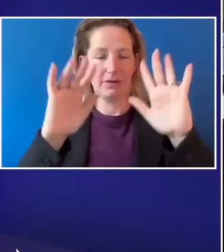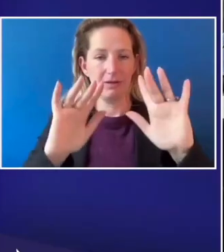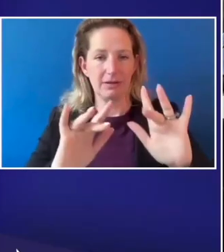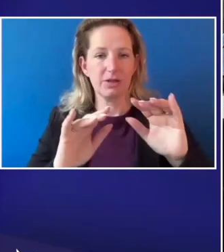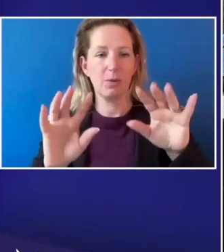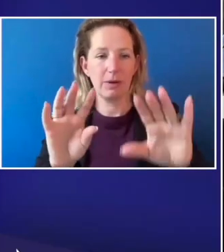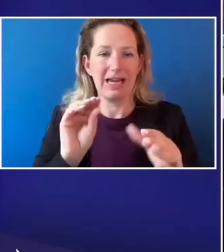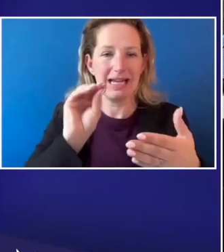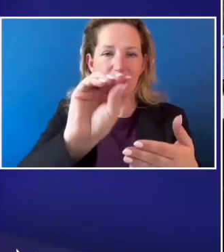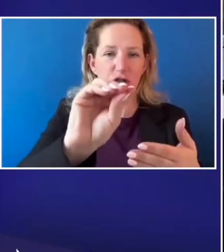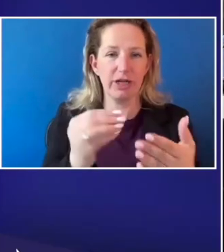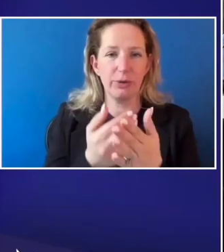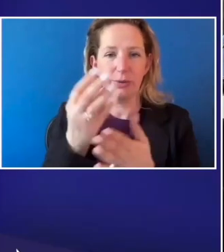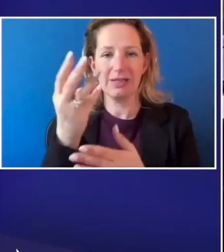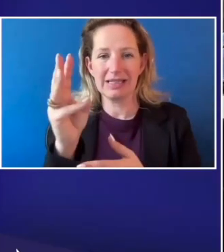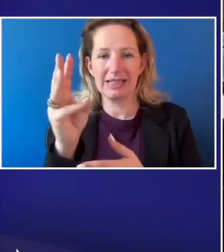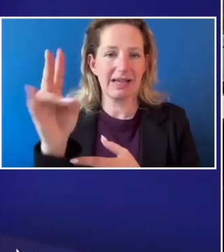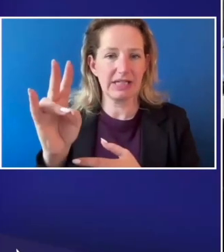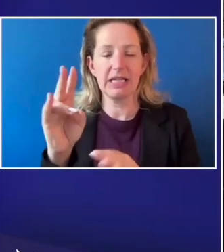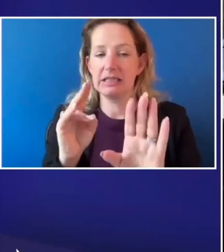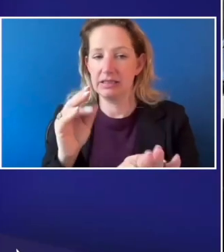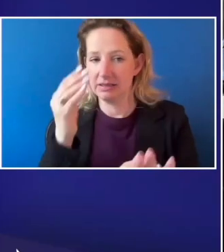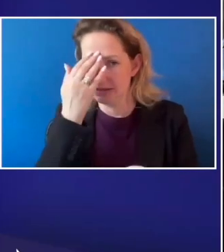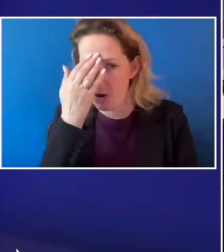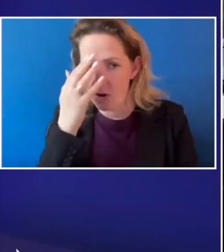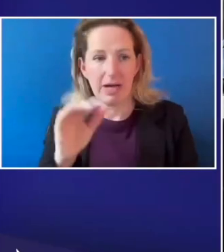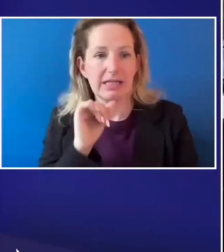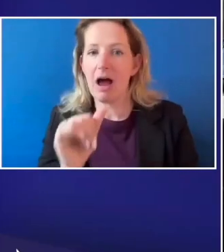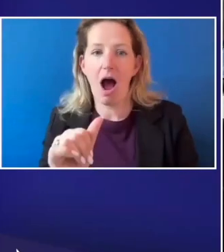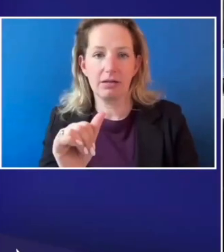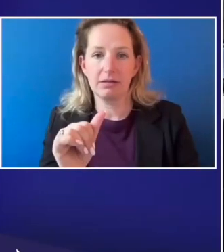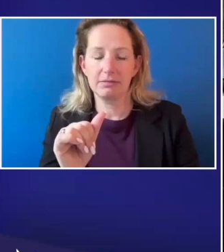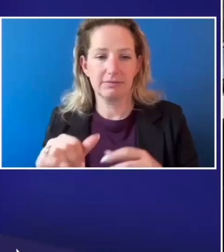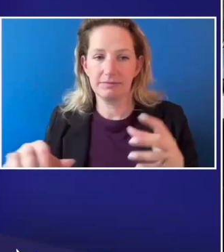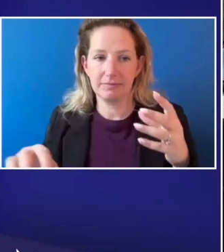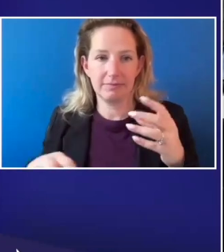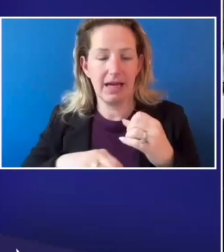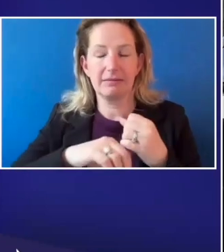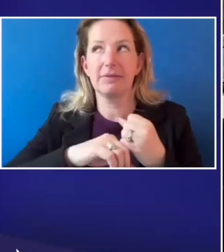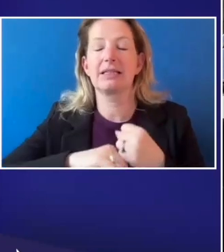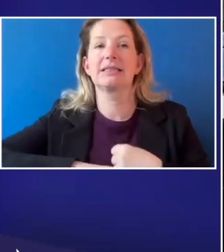So just know that it's not an excessively longer document than what you received before.